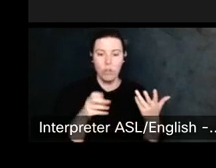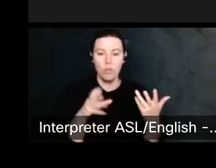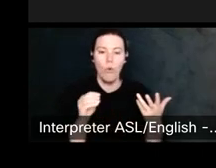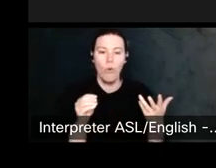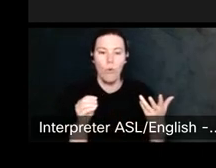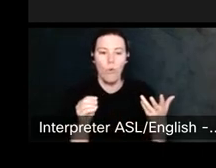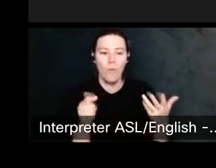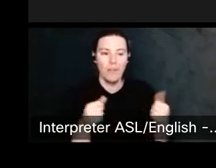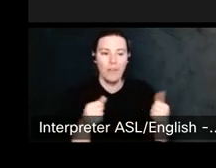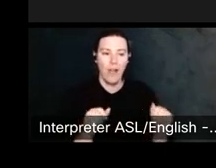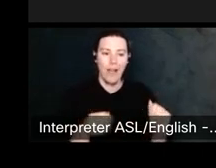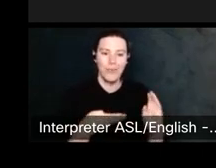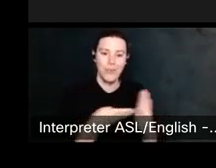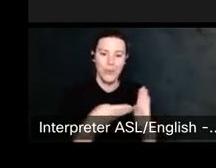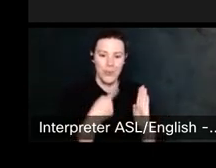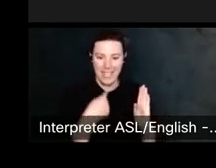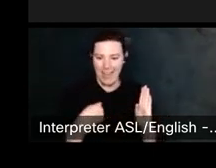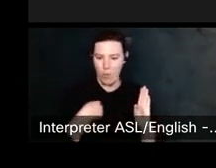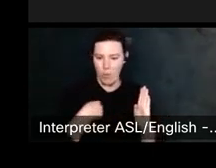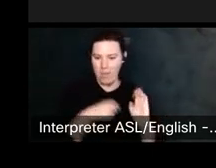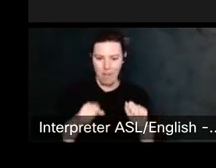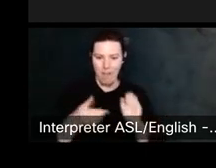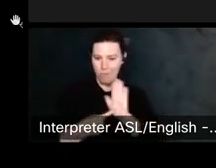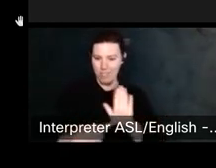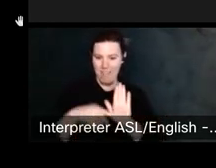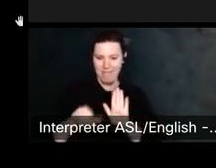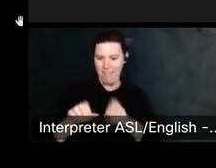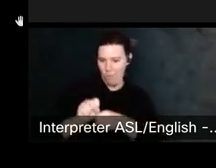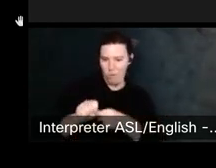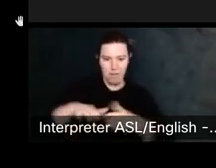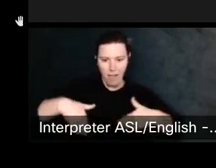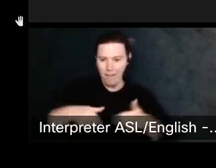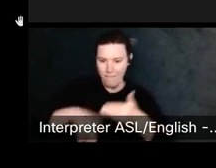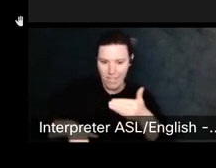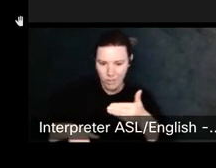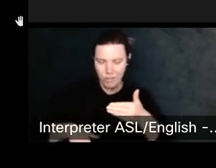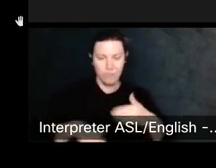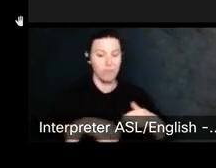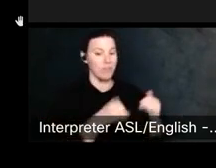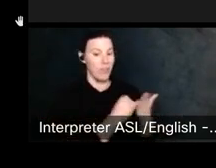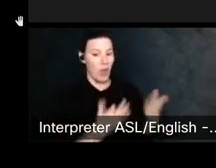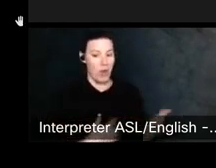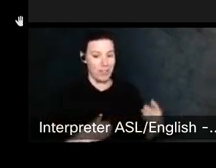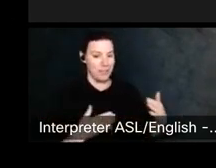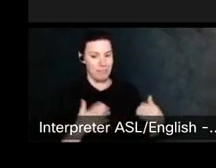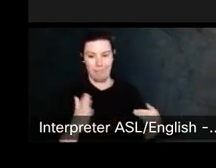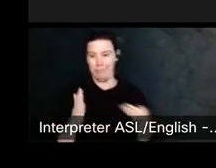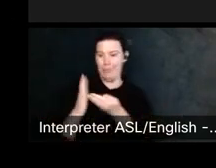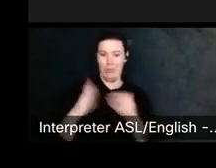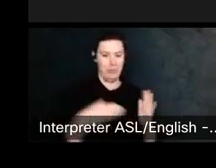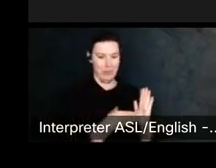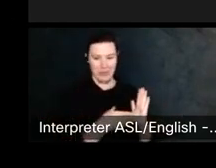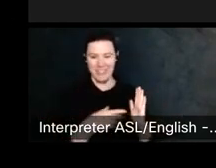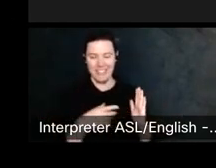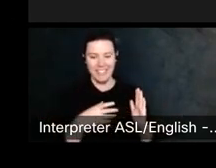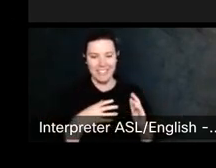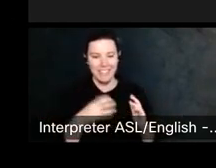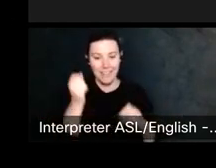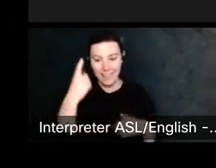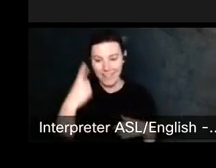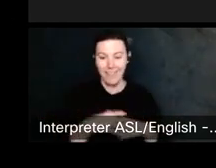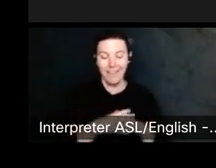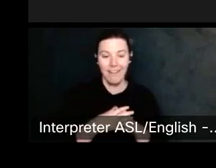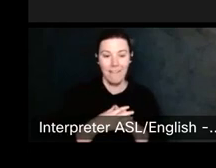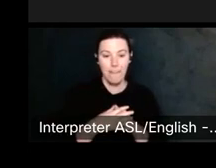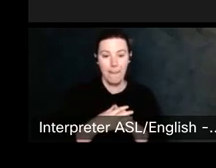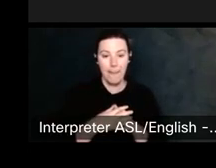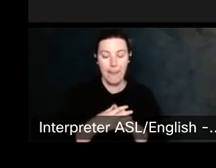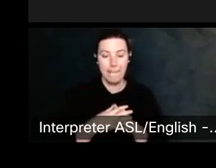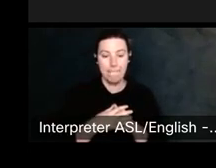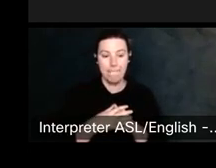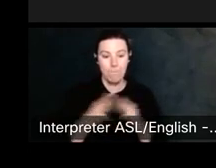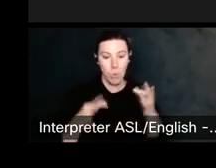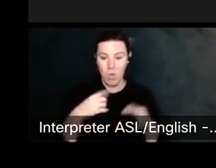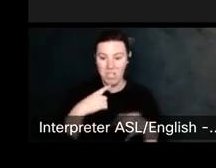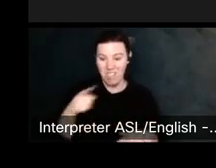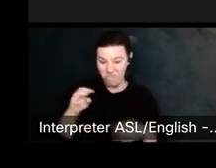The artist counter suit, the district court initially agreed with the museum finding that nothing in presented prevented rather museum from showing an incomplete work. However.